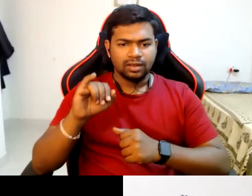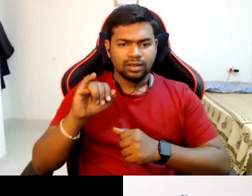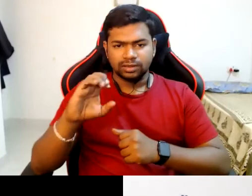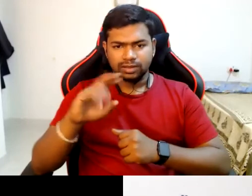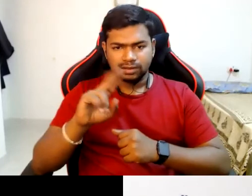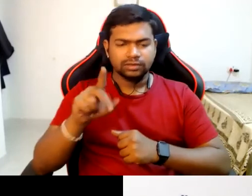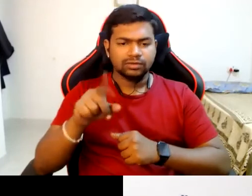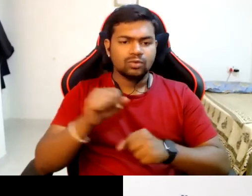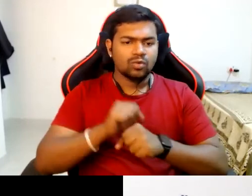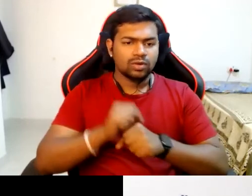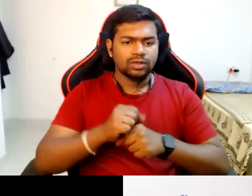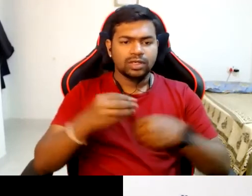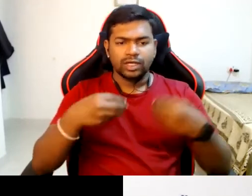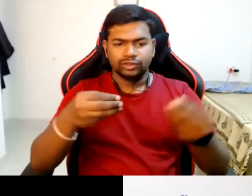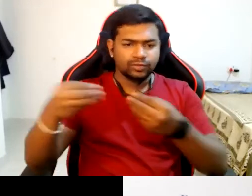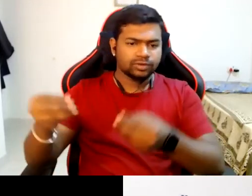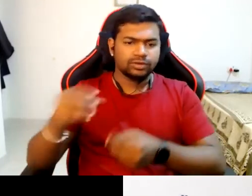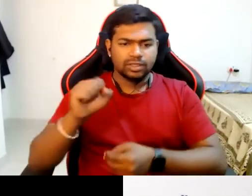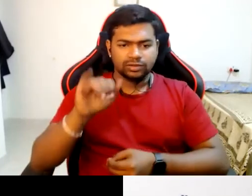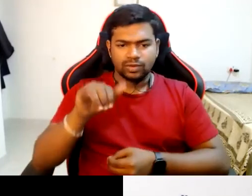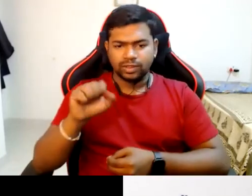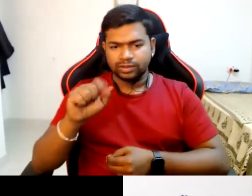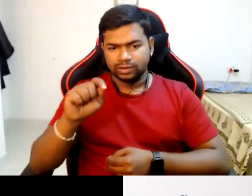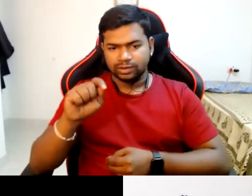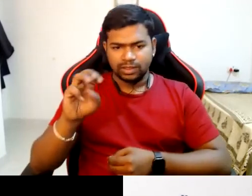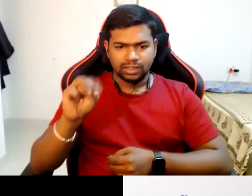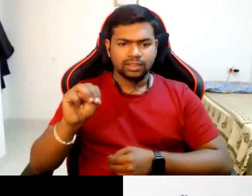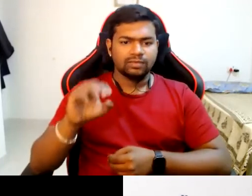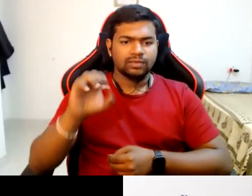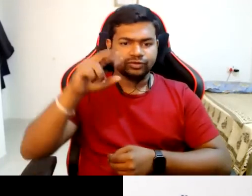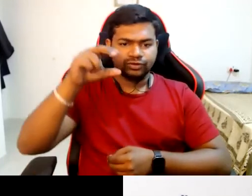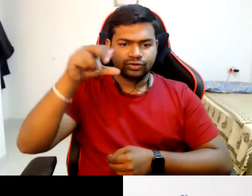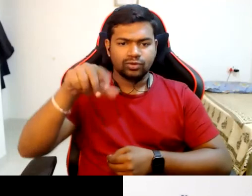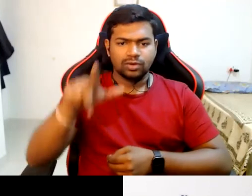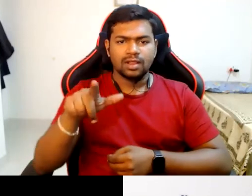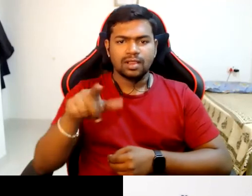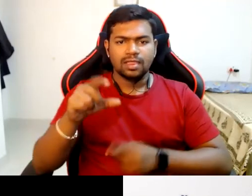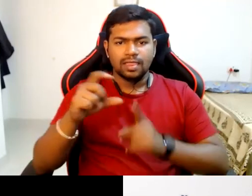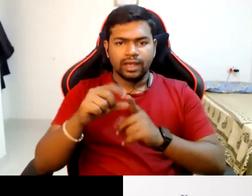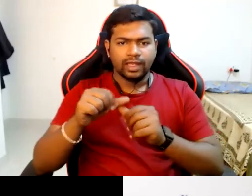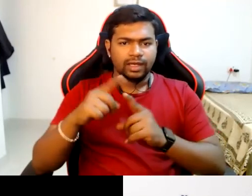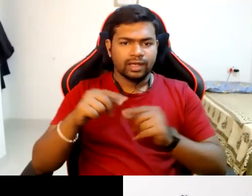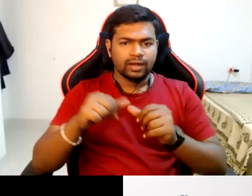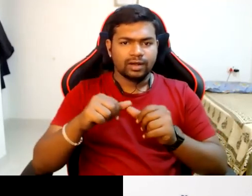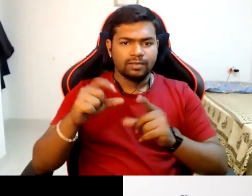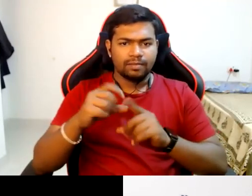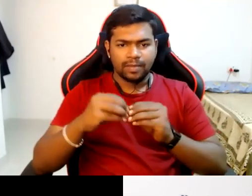and work on distributive systems and no SQL databases. Before working with nortan.